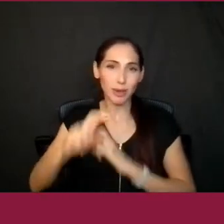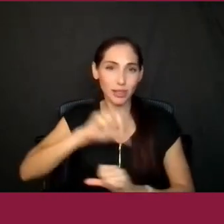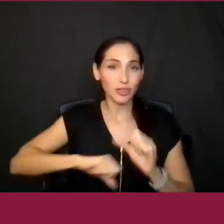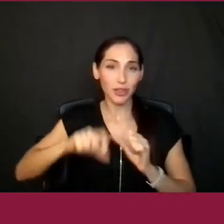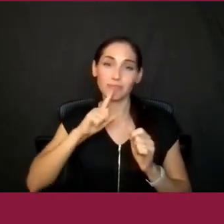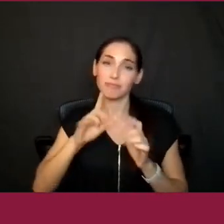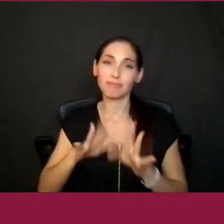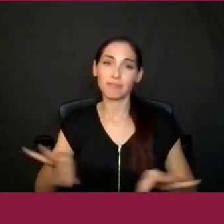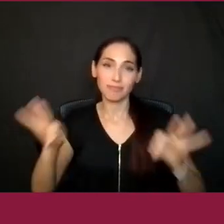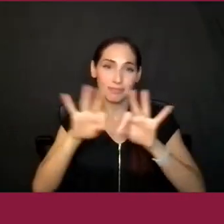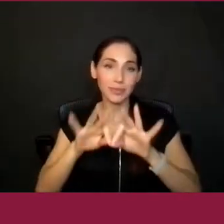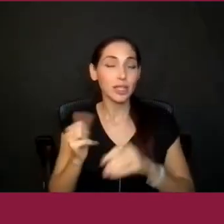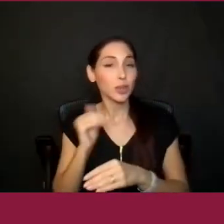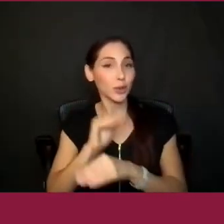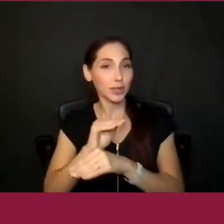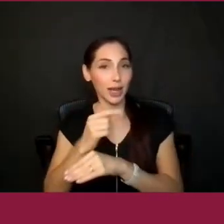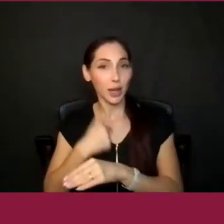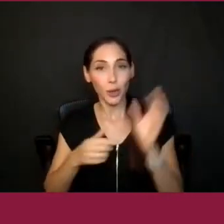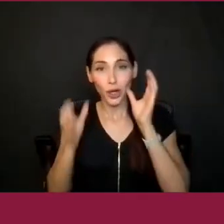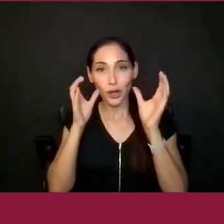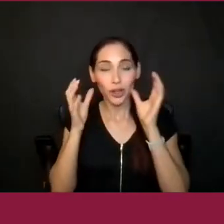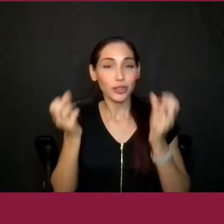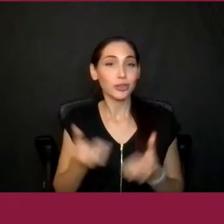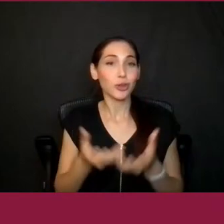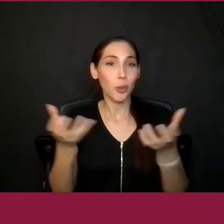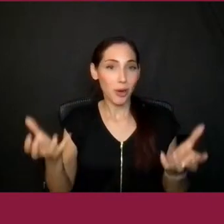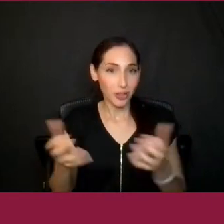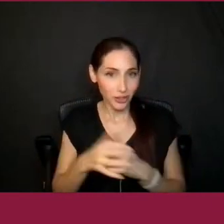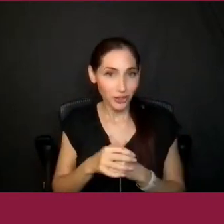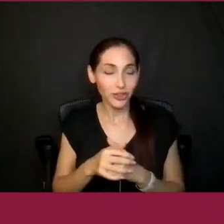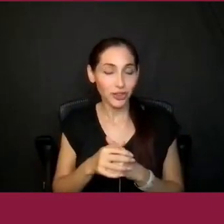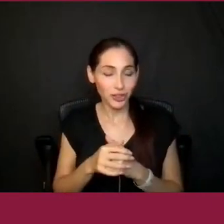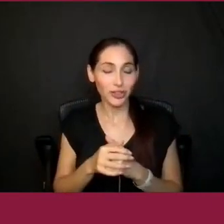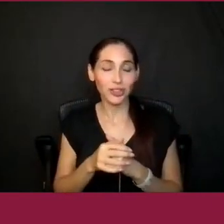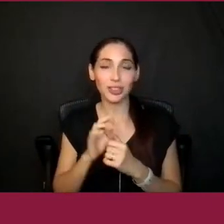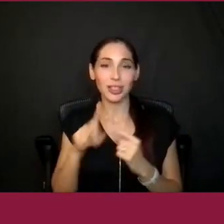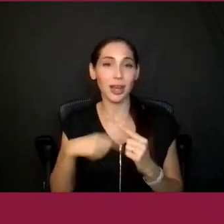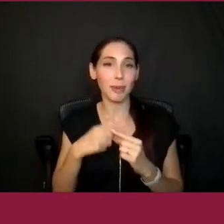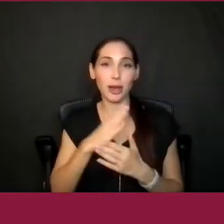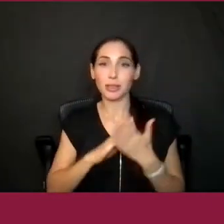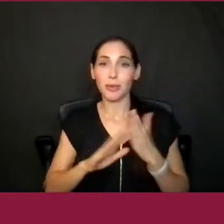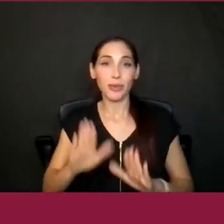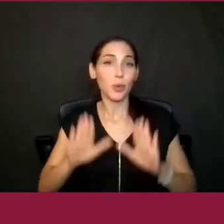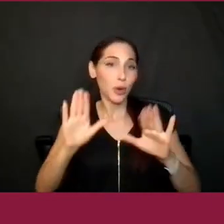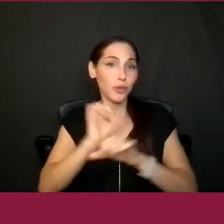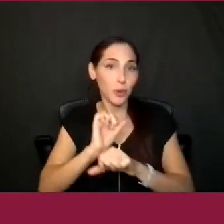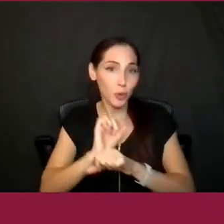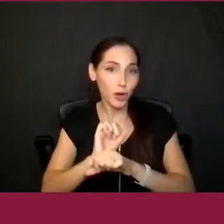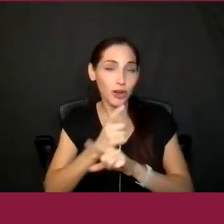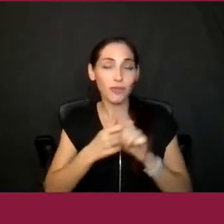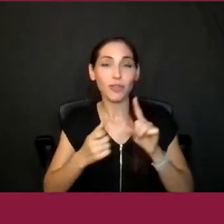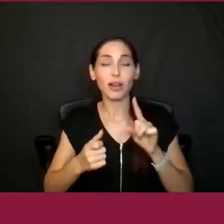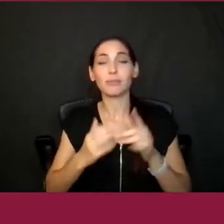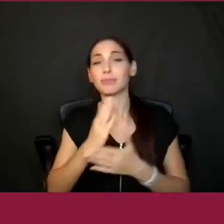Um, tonight we heard so much about some of the great work that, uh, some of our, not only our